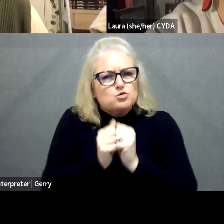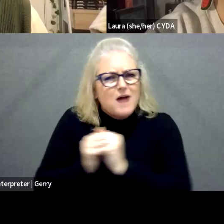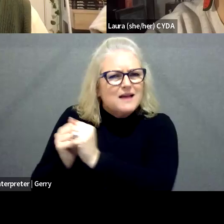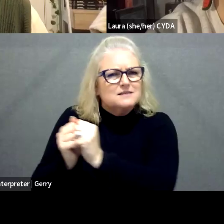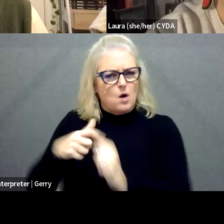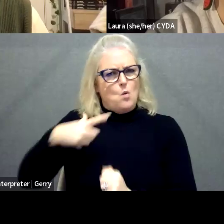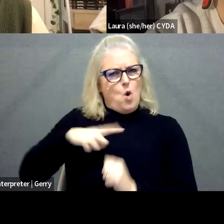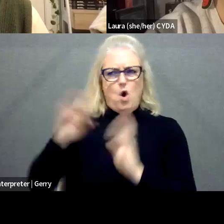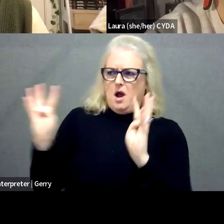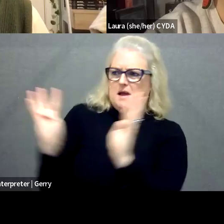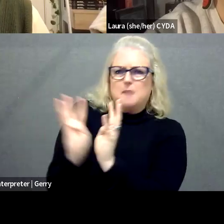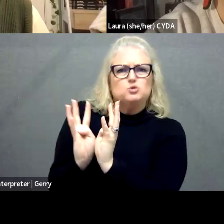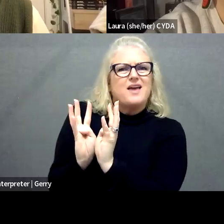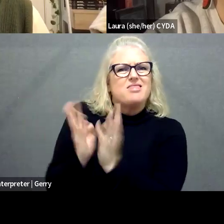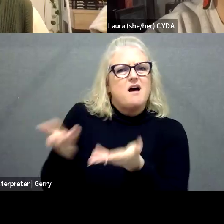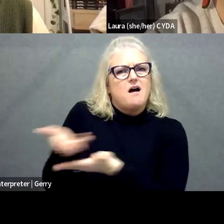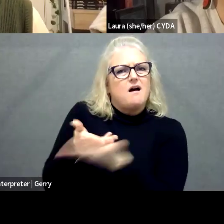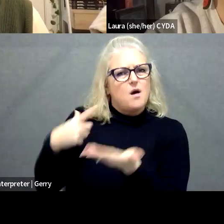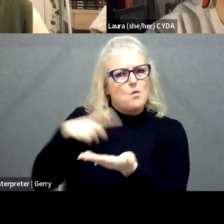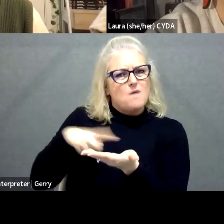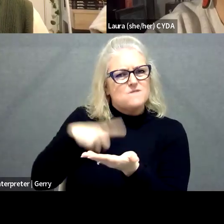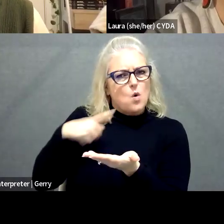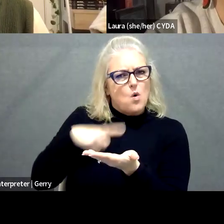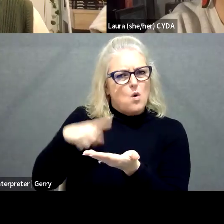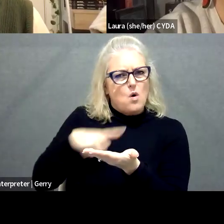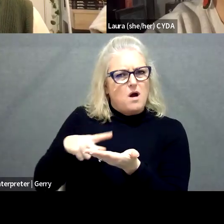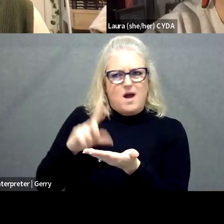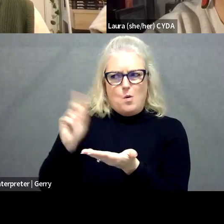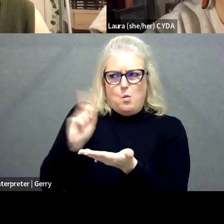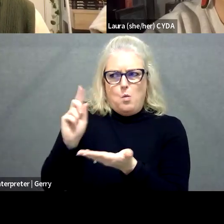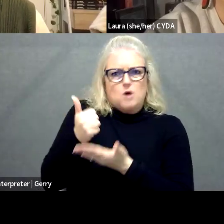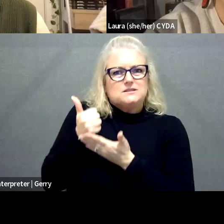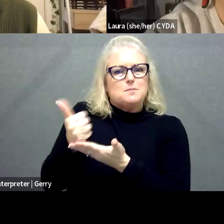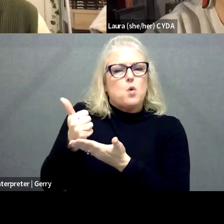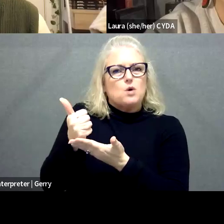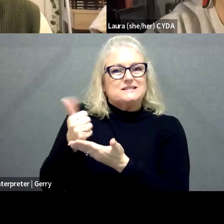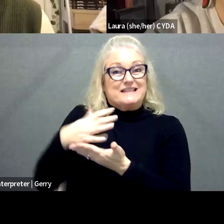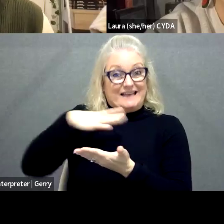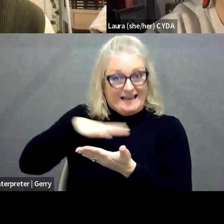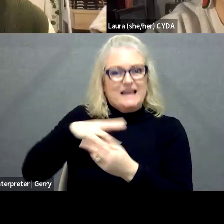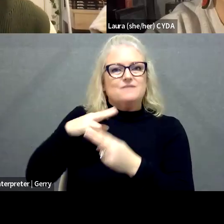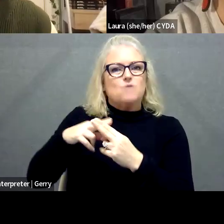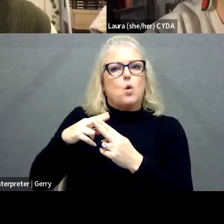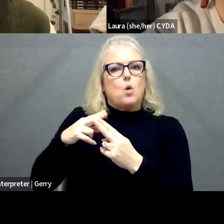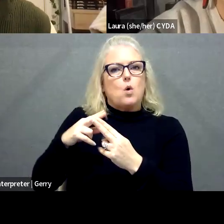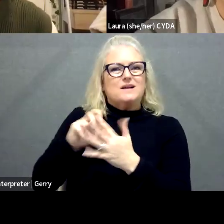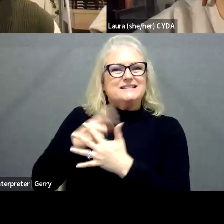of disabled characters in books? What support systems need to be in place for disabled writers?